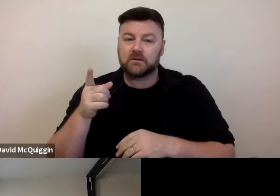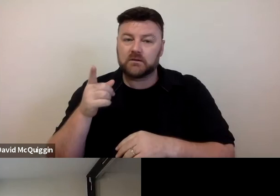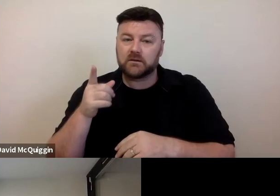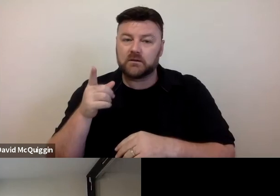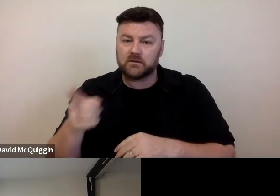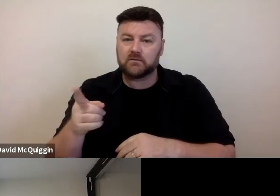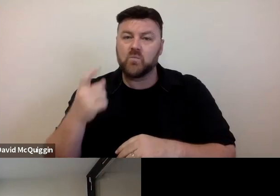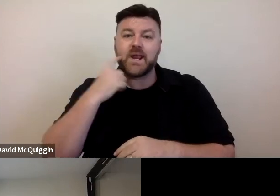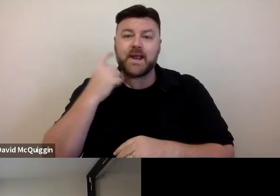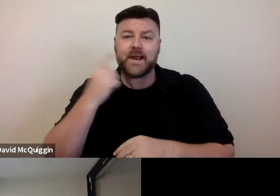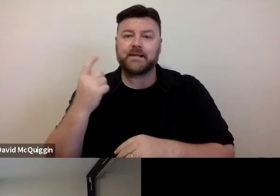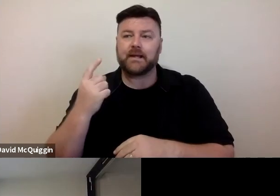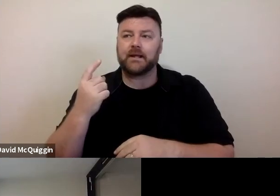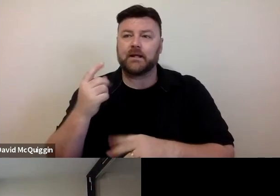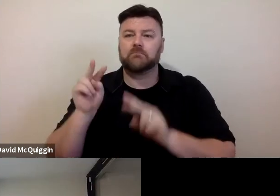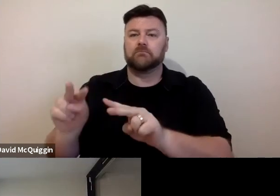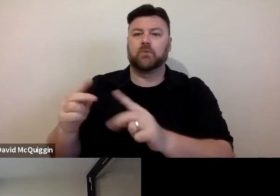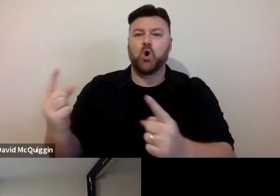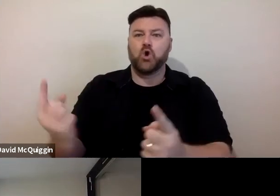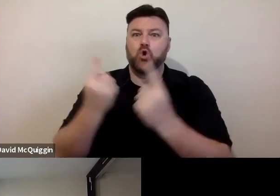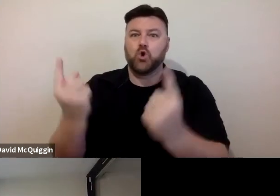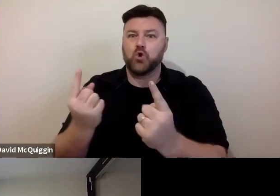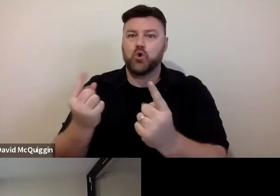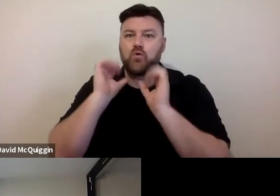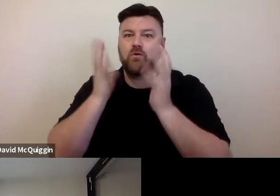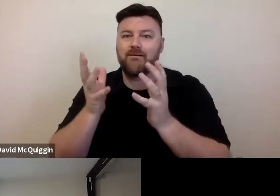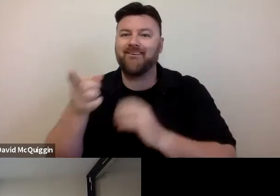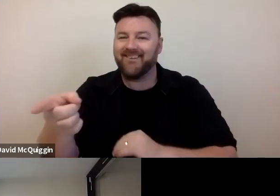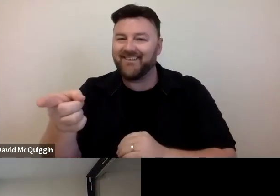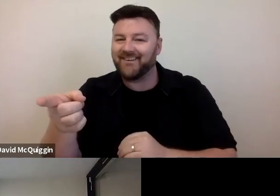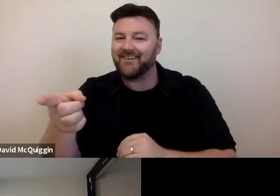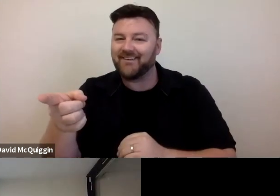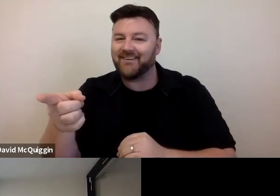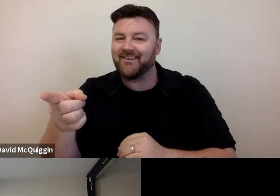see, very quickly, who the community were and what kind of profiles they